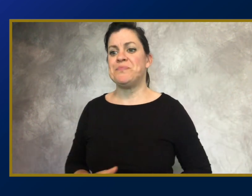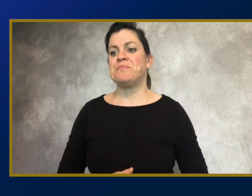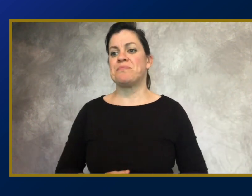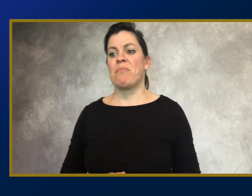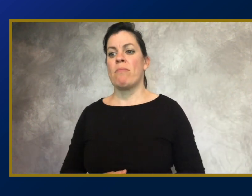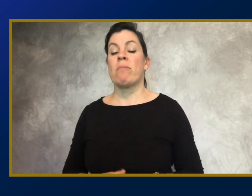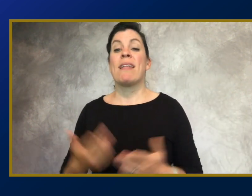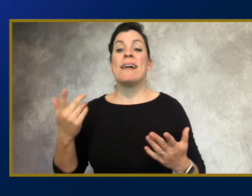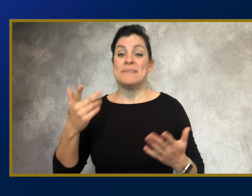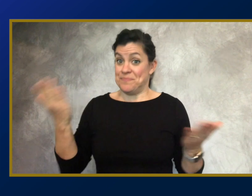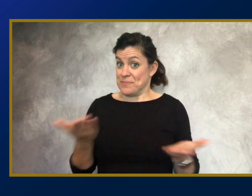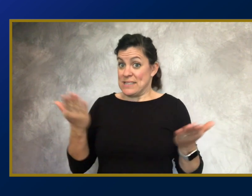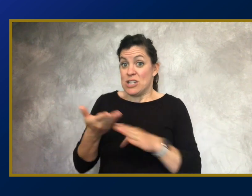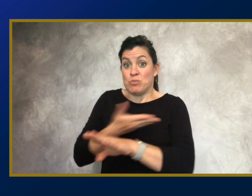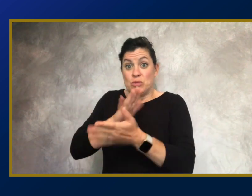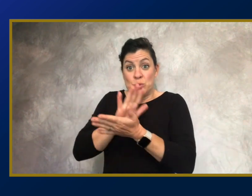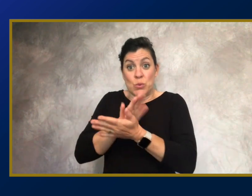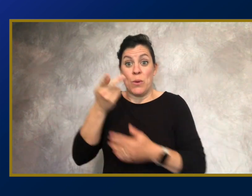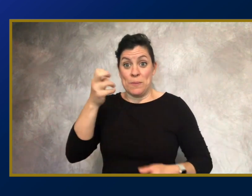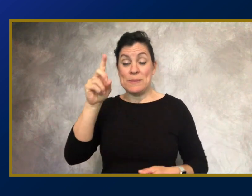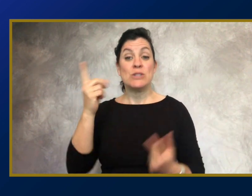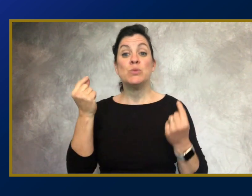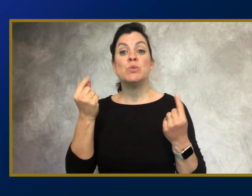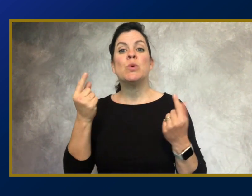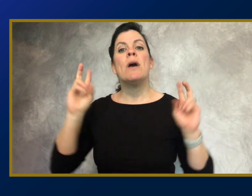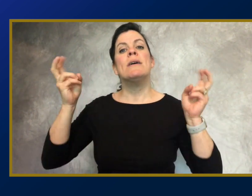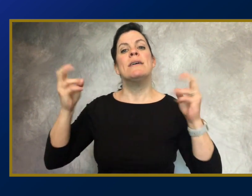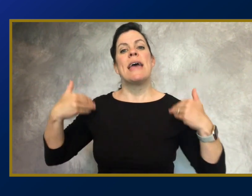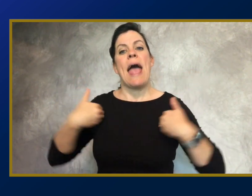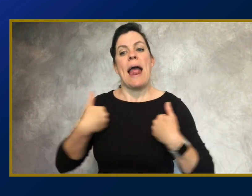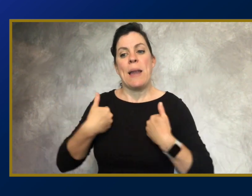a lot of animal walks. So, two of my favorites and some of the favorites of the kids here: